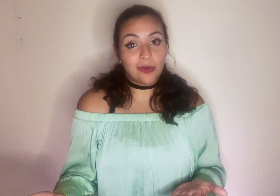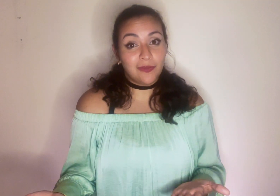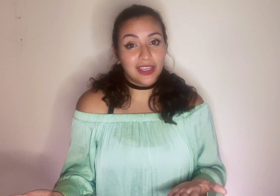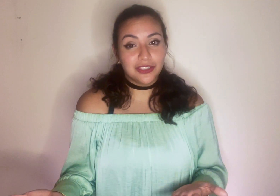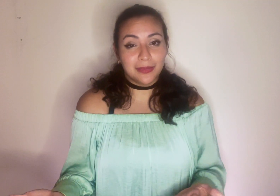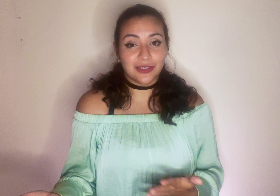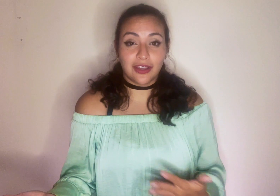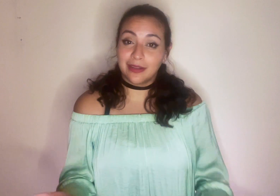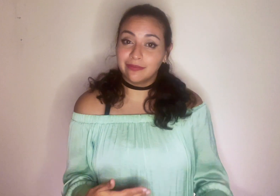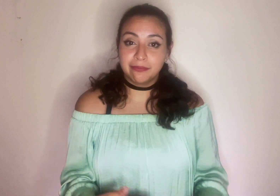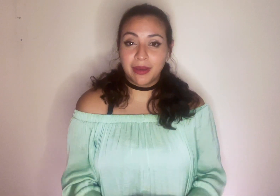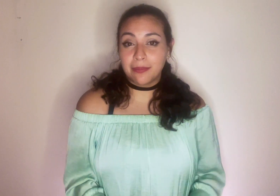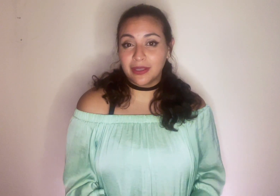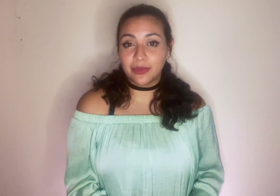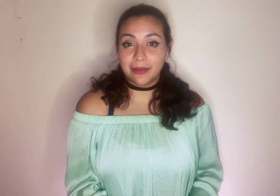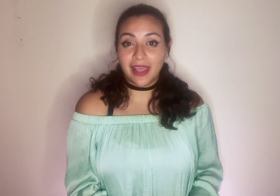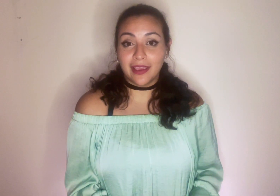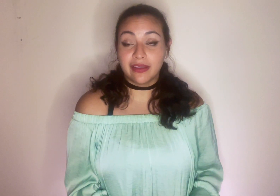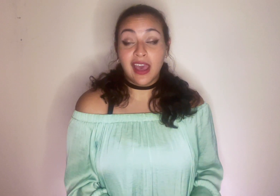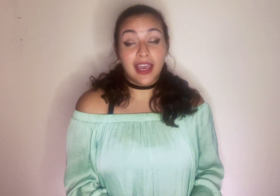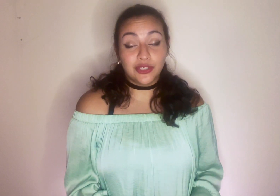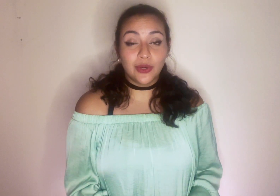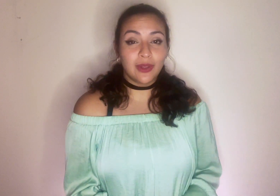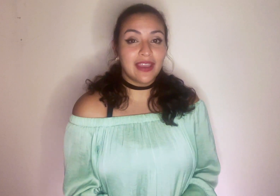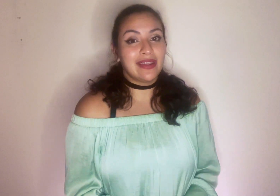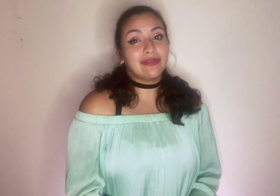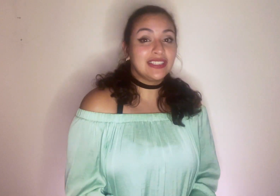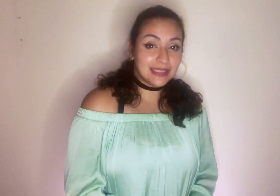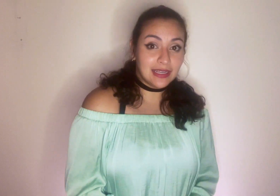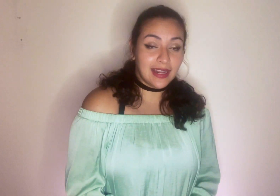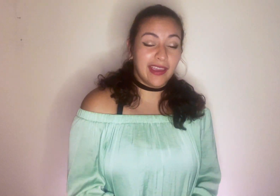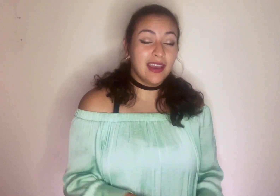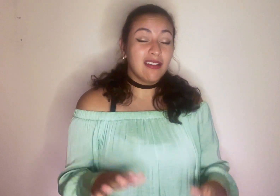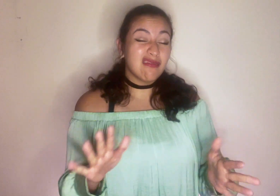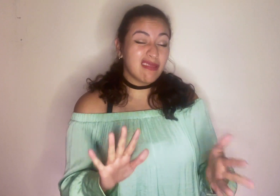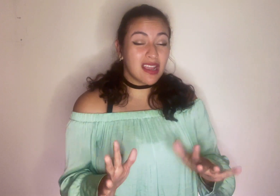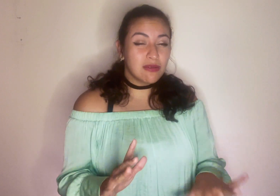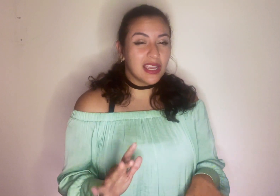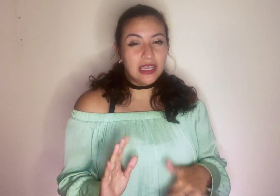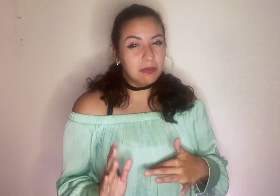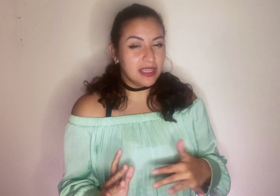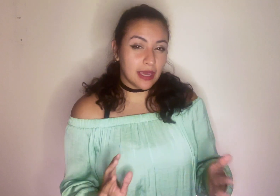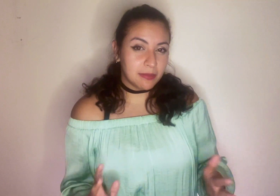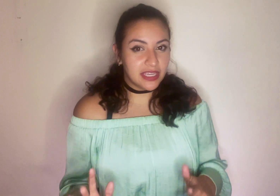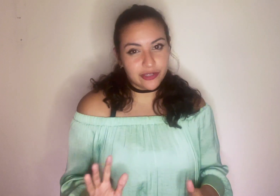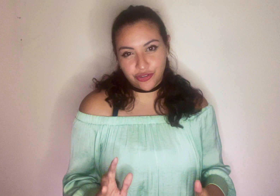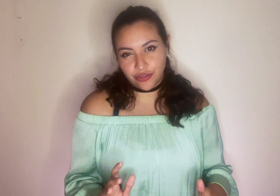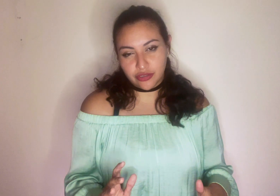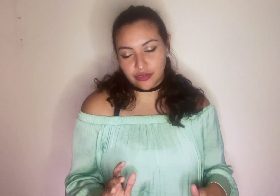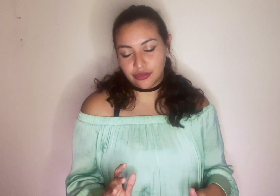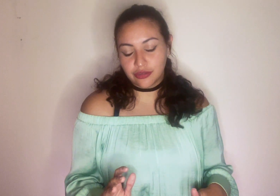your notification bells on and pop in when I'm live I do go live every Sunday around 8 PM ish